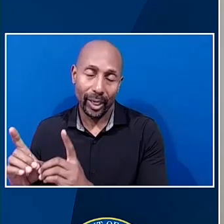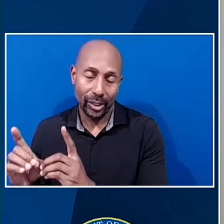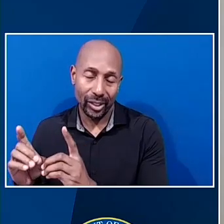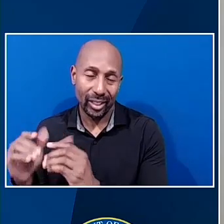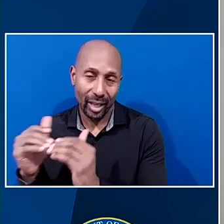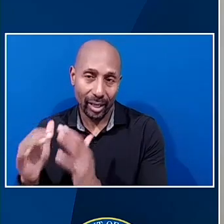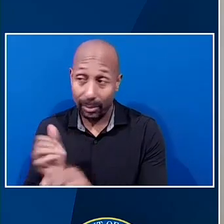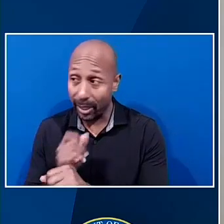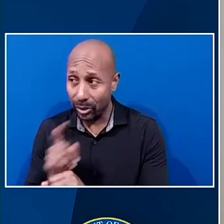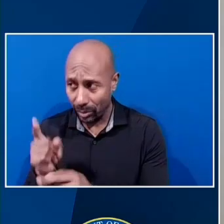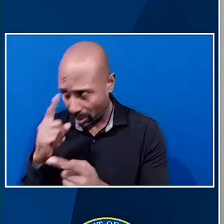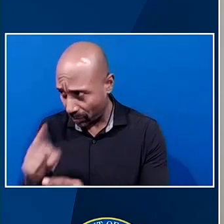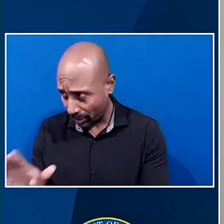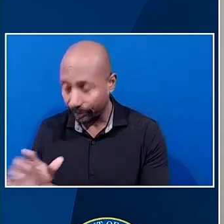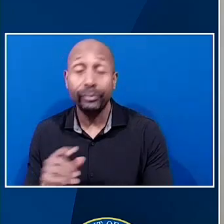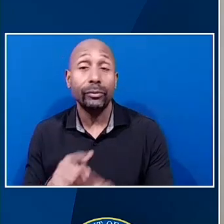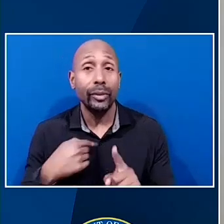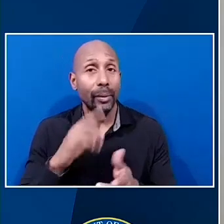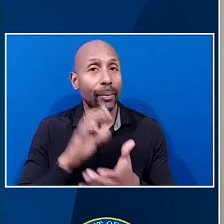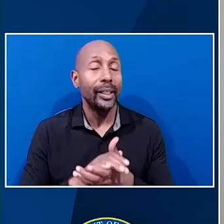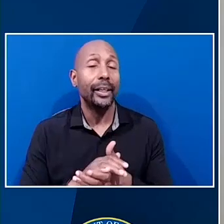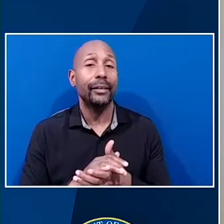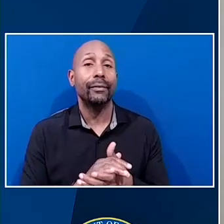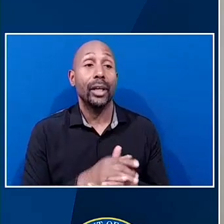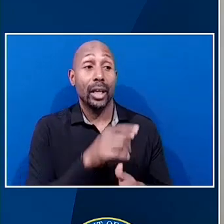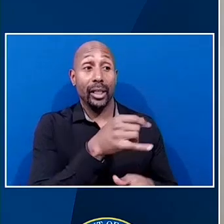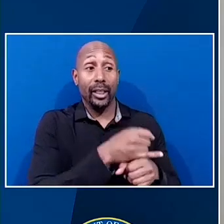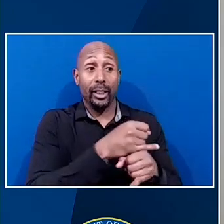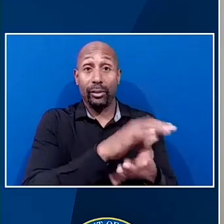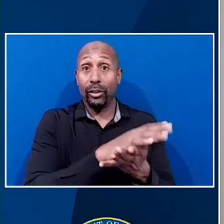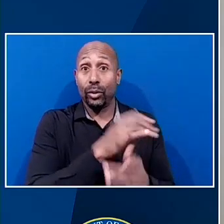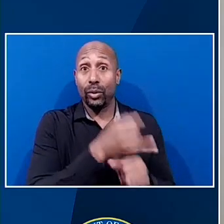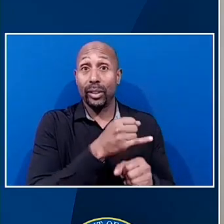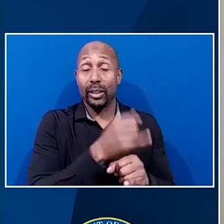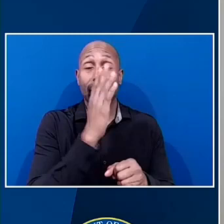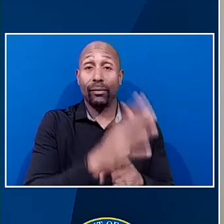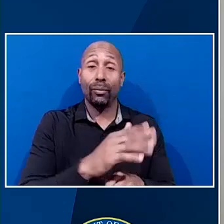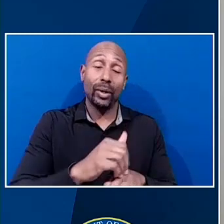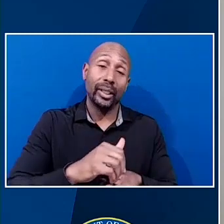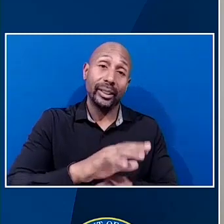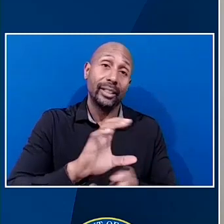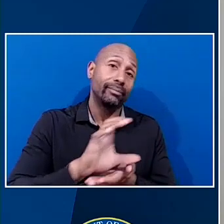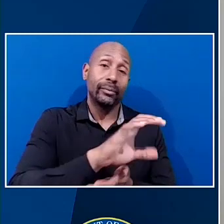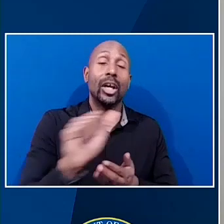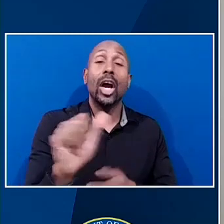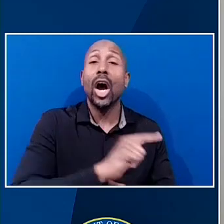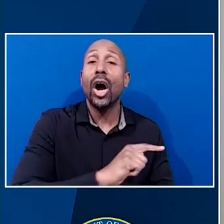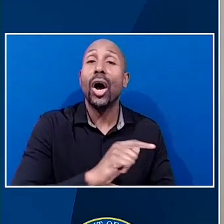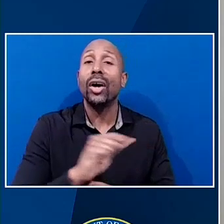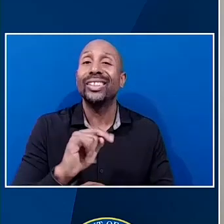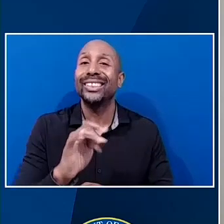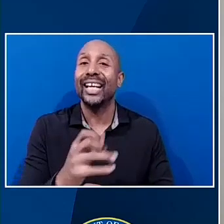Department- that the institution would return all of the student Title IV funds for the period, including amounts that the